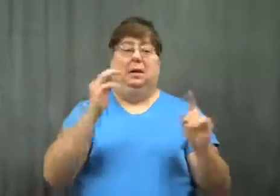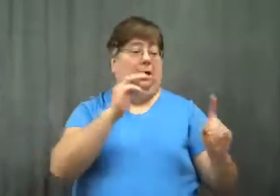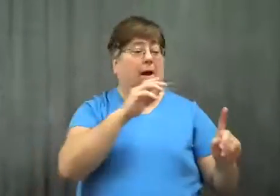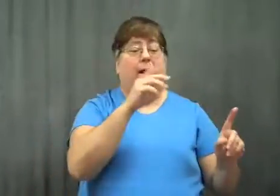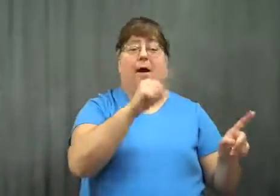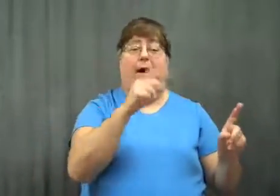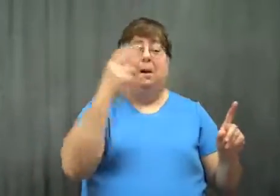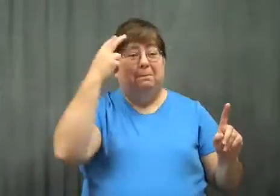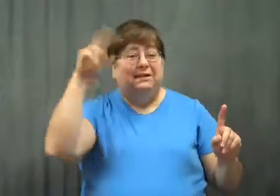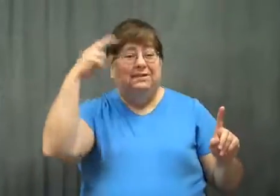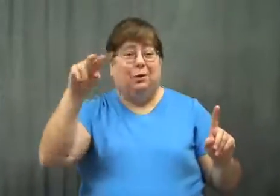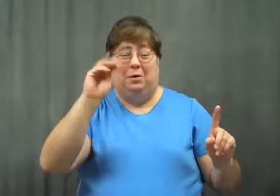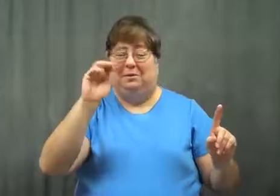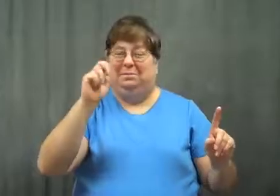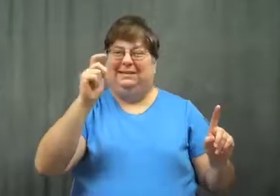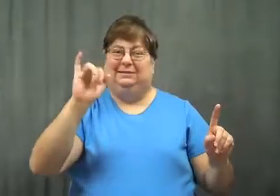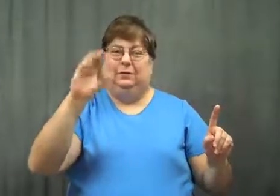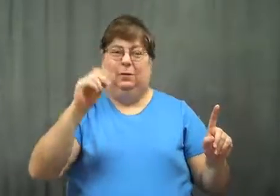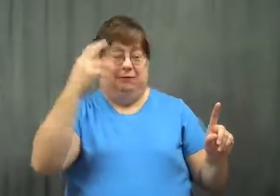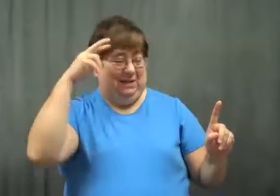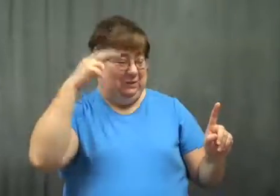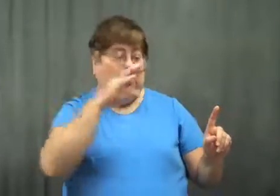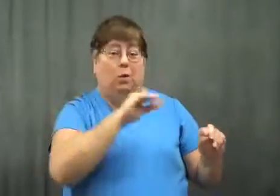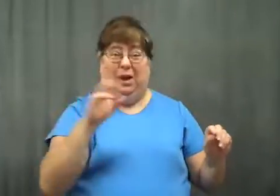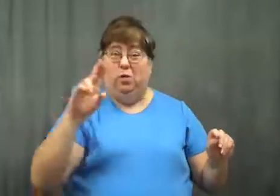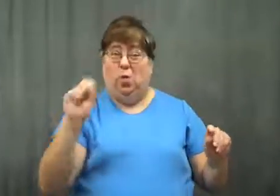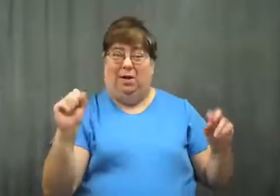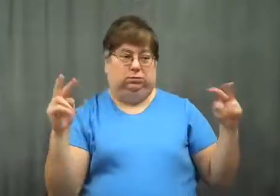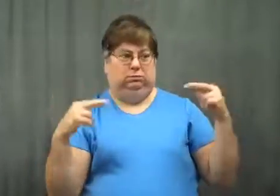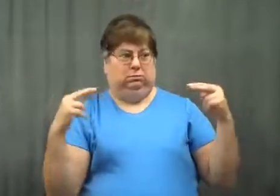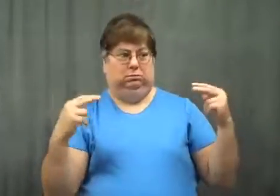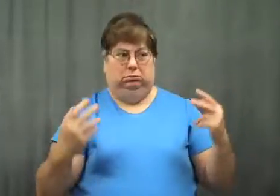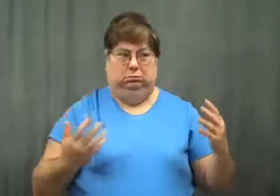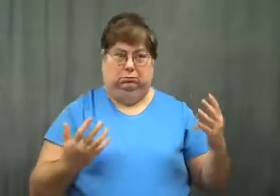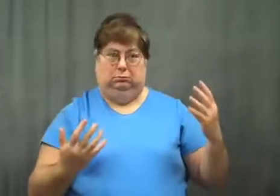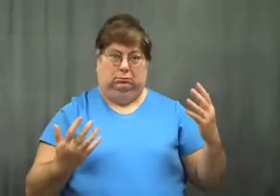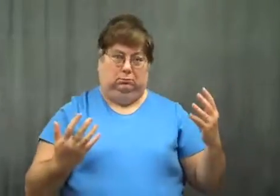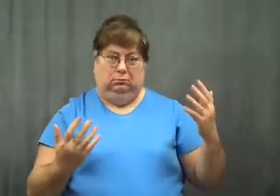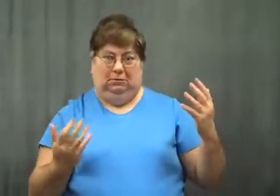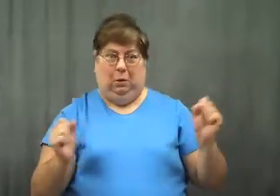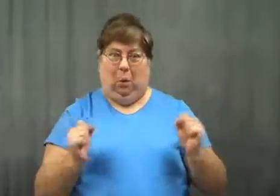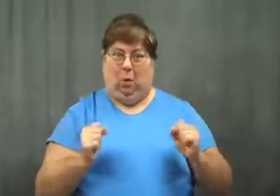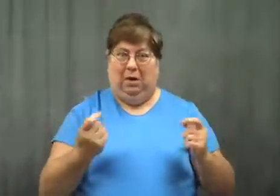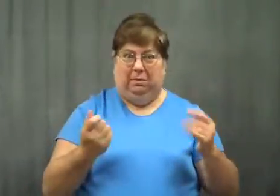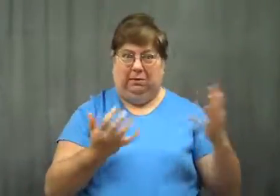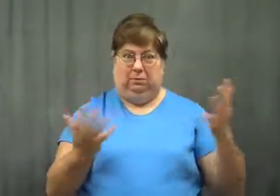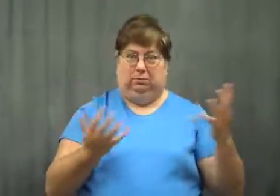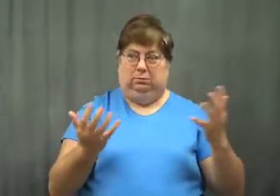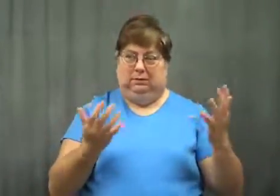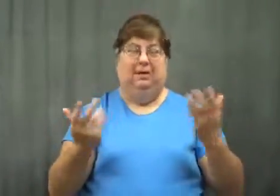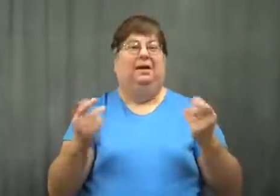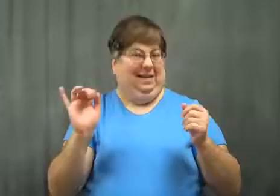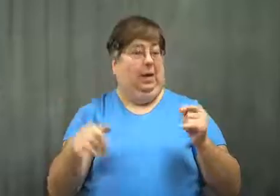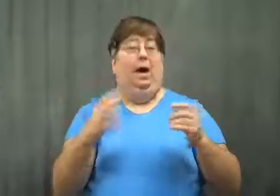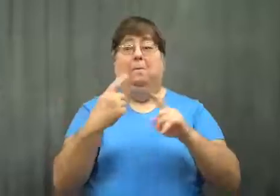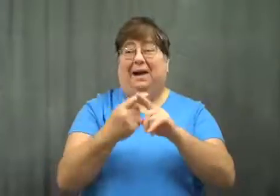Relations between Mexico and the U.S. have suffered.